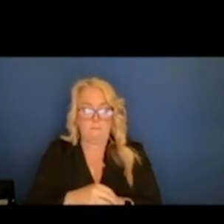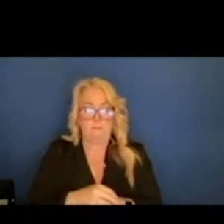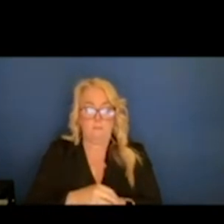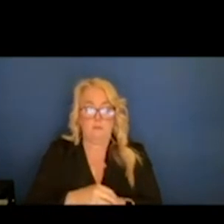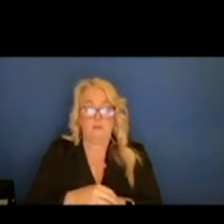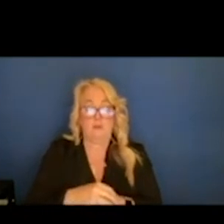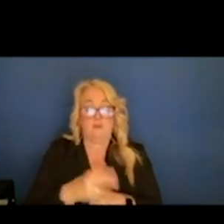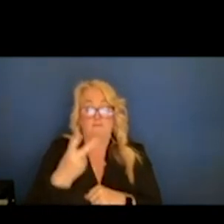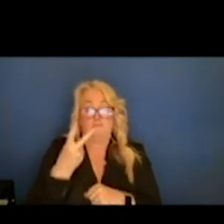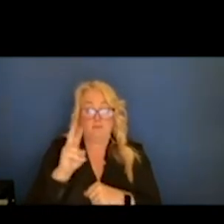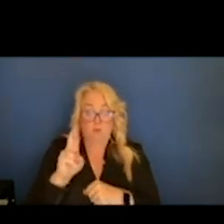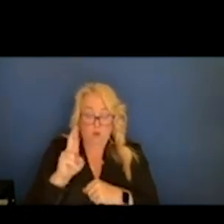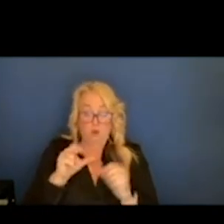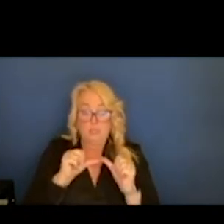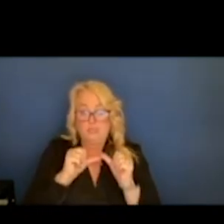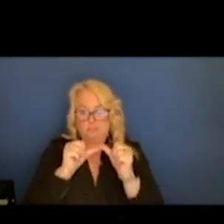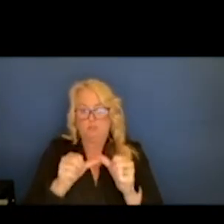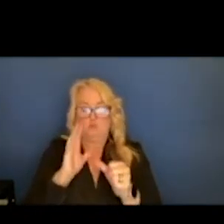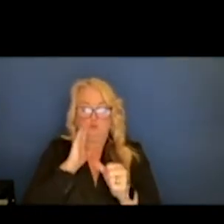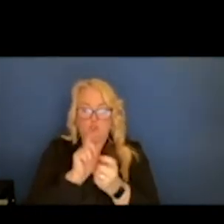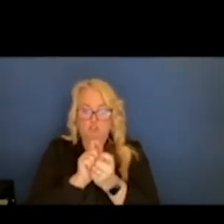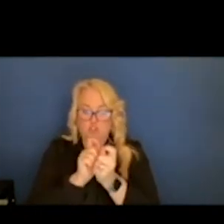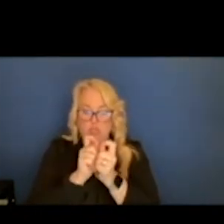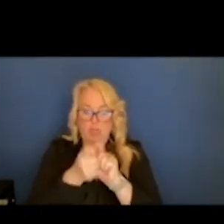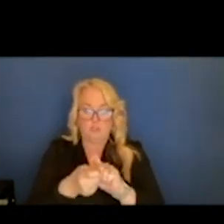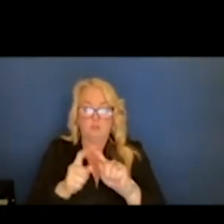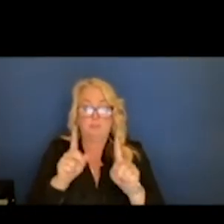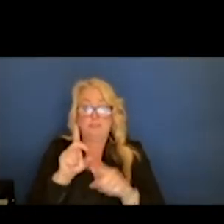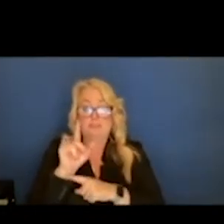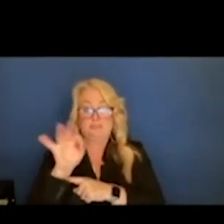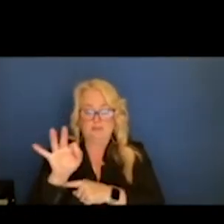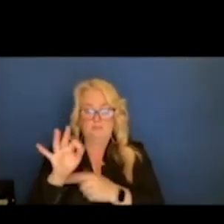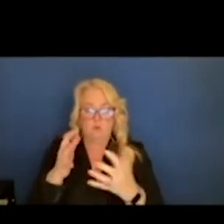As vocational rehabilitation continues to change, the DIF is focusing on new